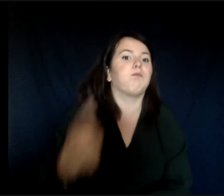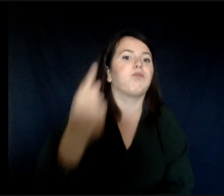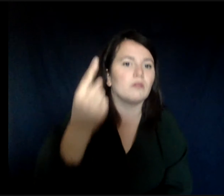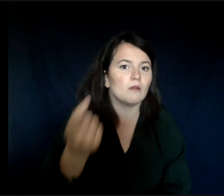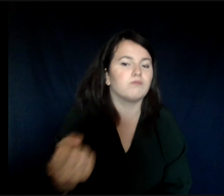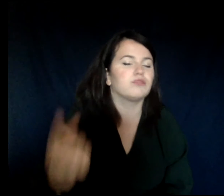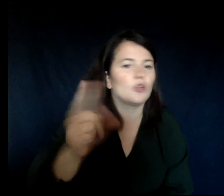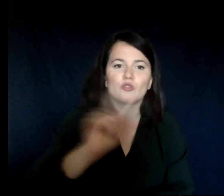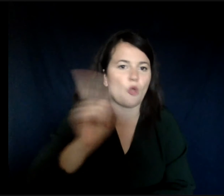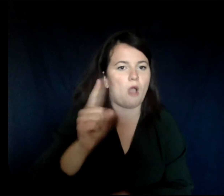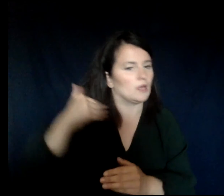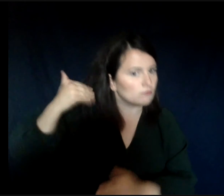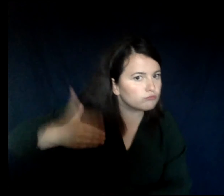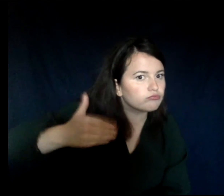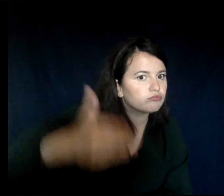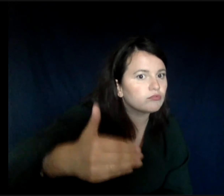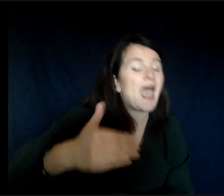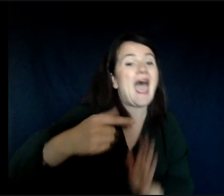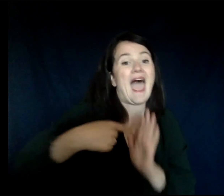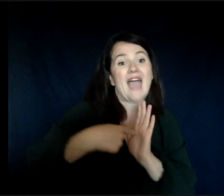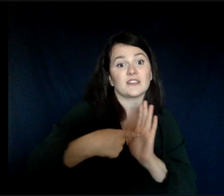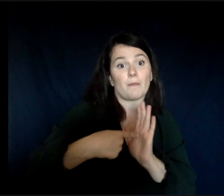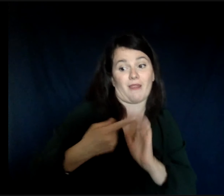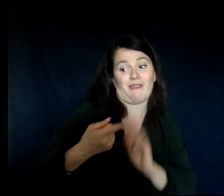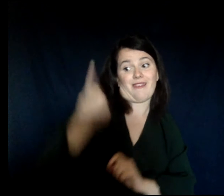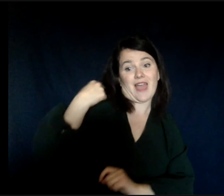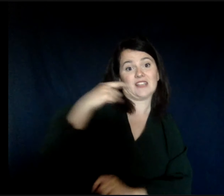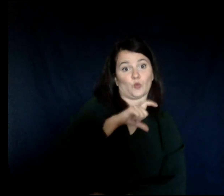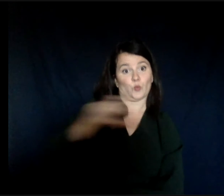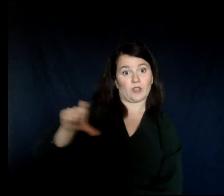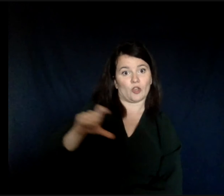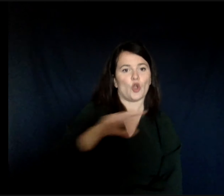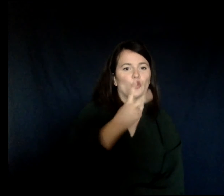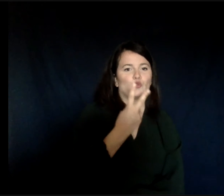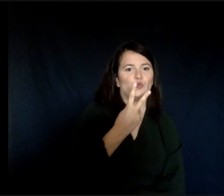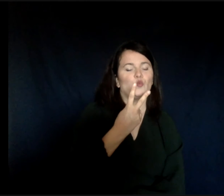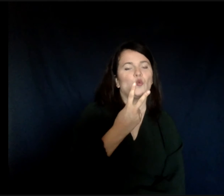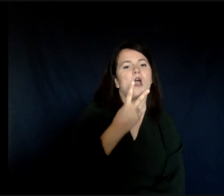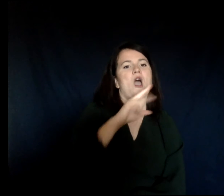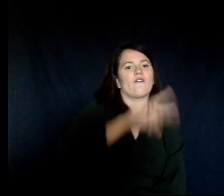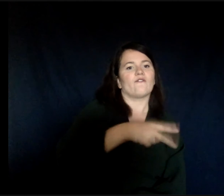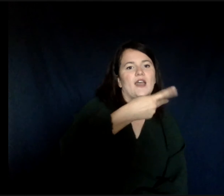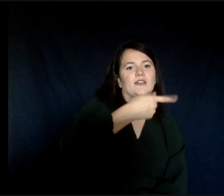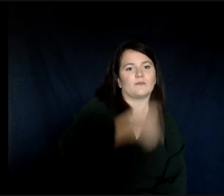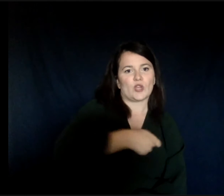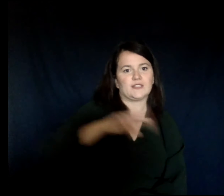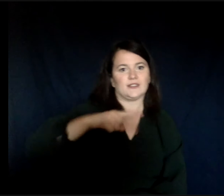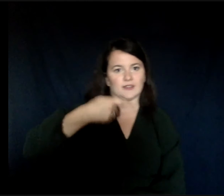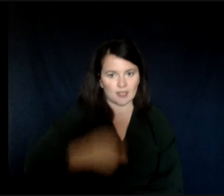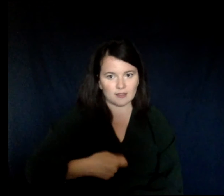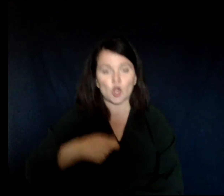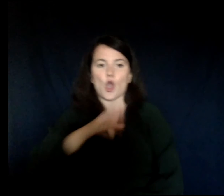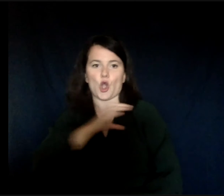between two vice presidents, three Commissioners and NGOs representatives and the issue of social services